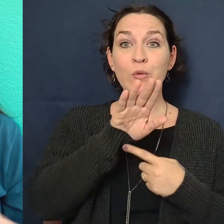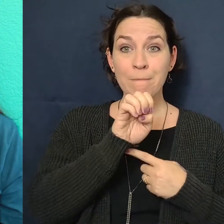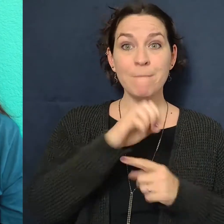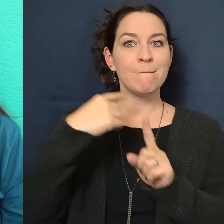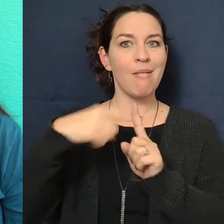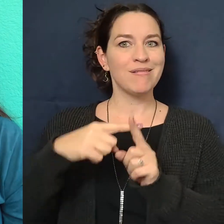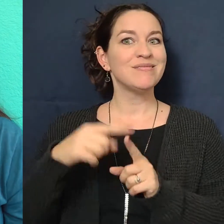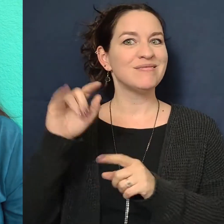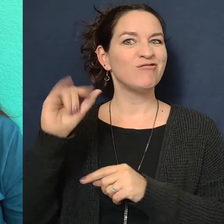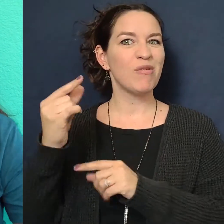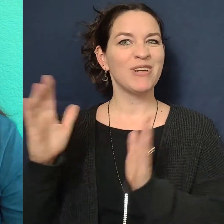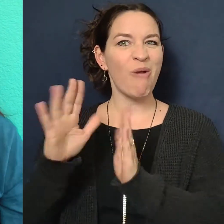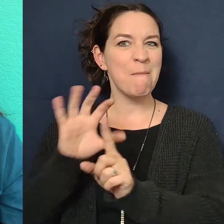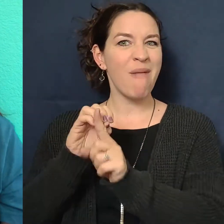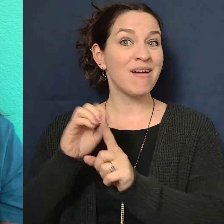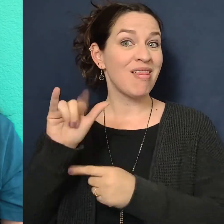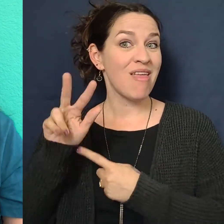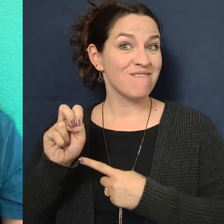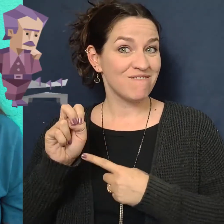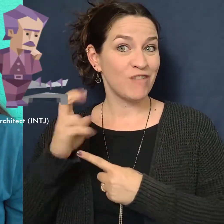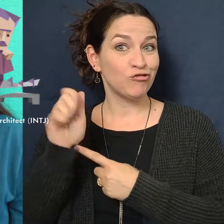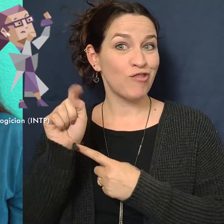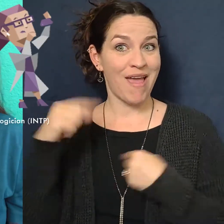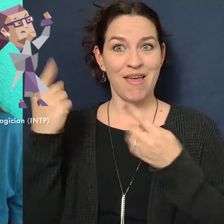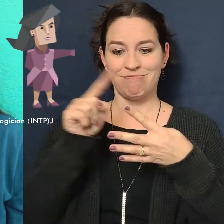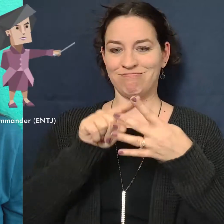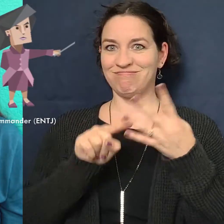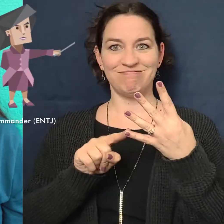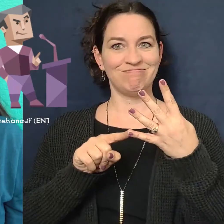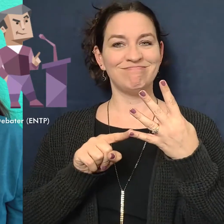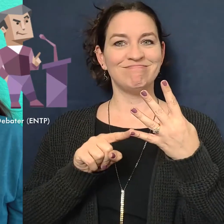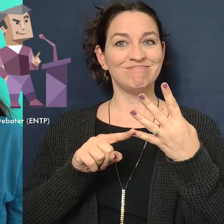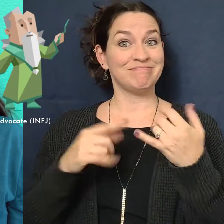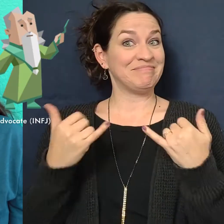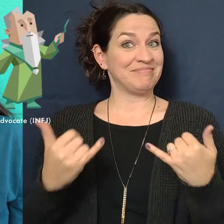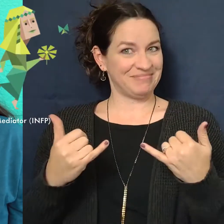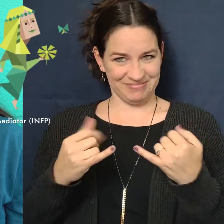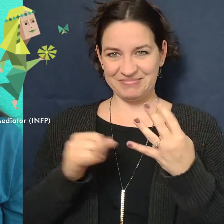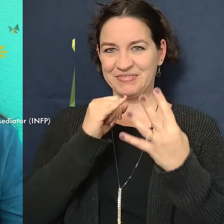and our Small Bites live chats on Wednesdays focused each on one of the four pairs of letters that make